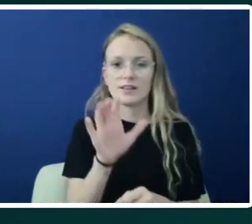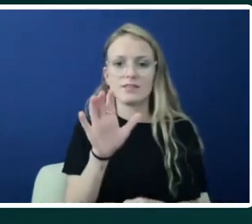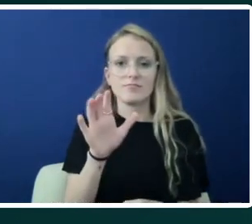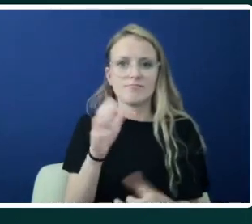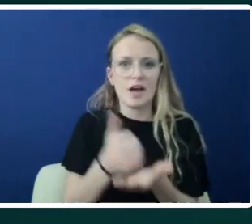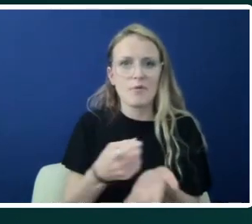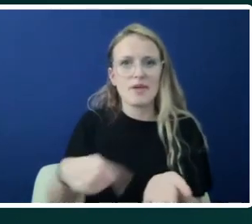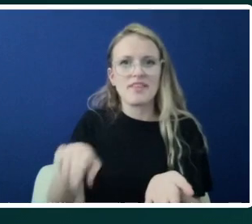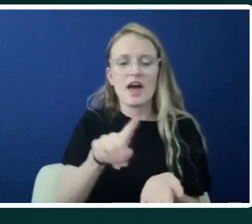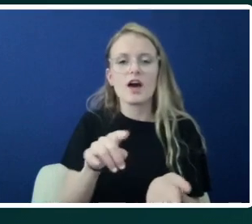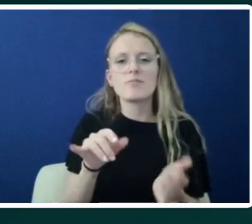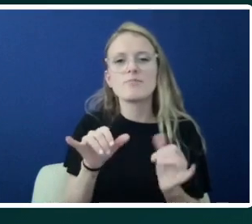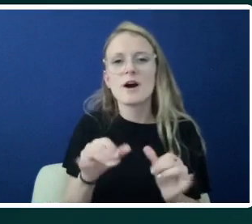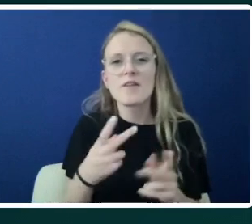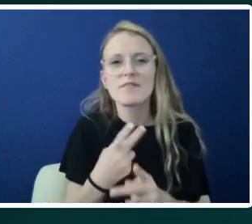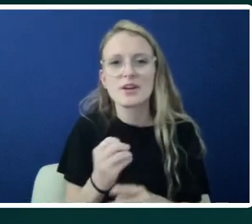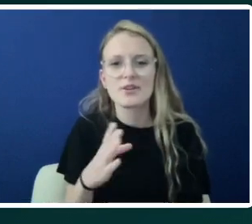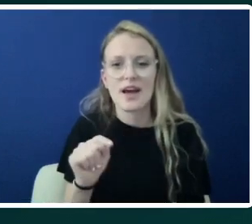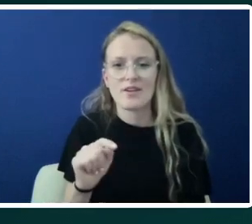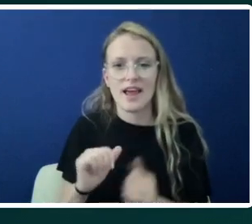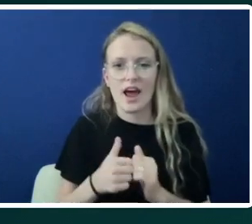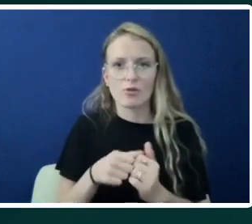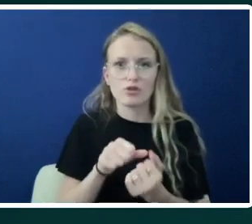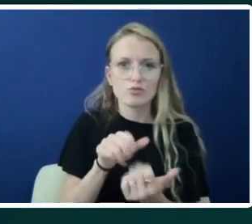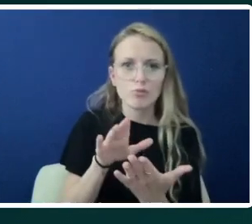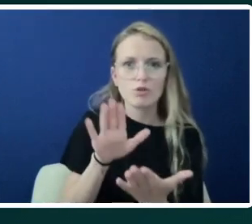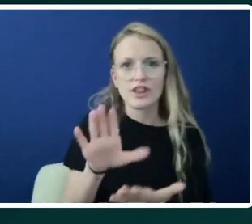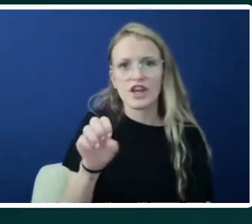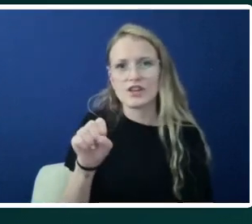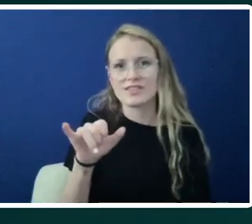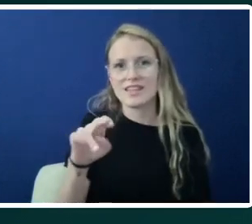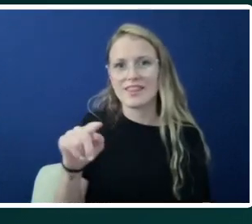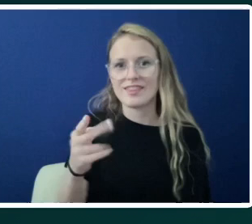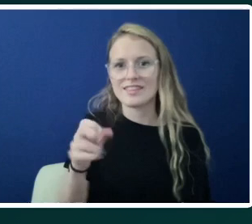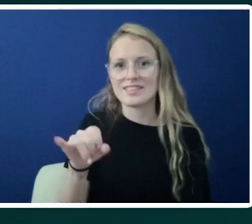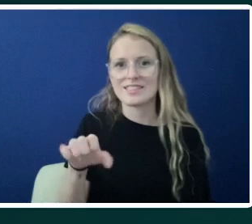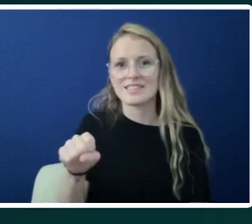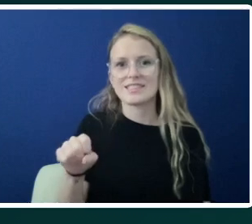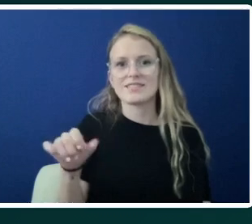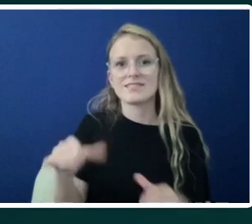to attack that synthesis, you know, standard that we have in our state. And so, you know,